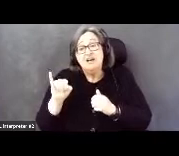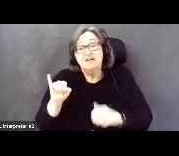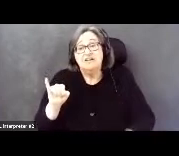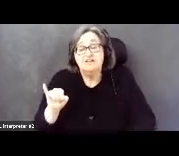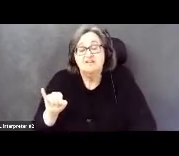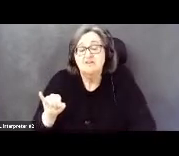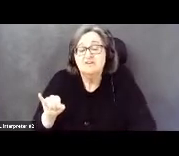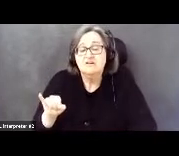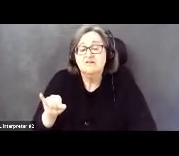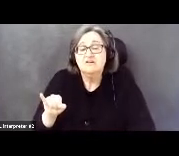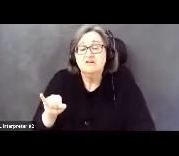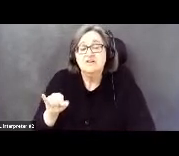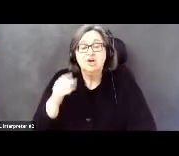we often see frontal lobe injuries.